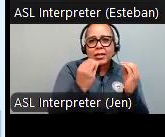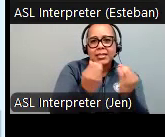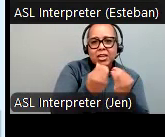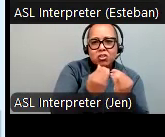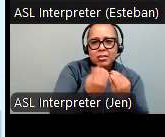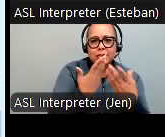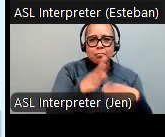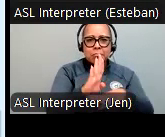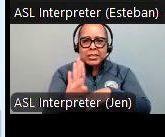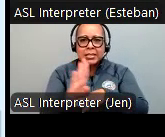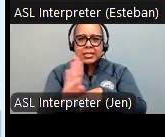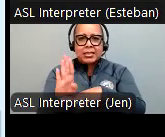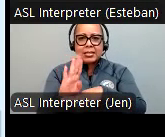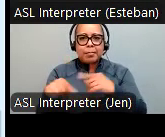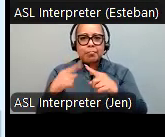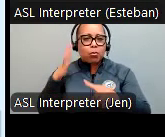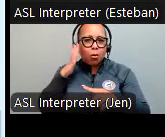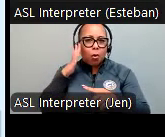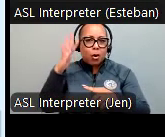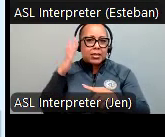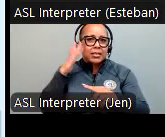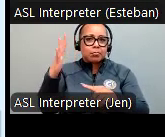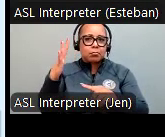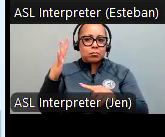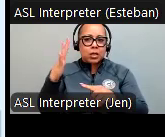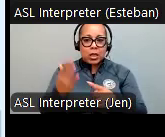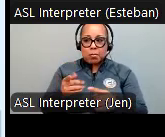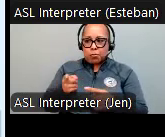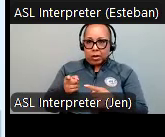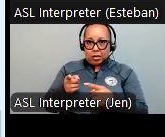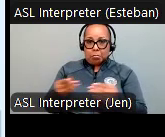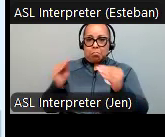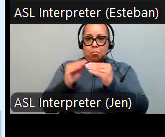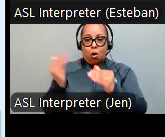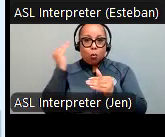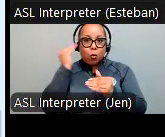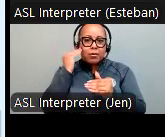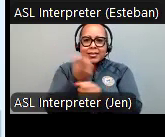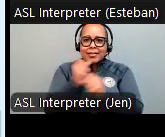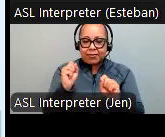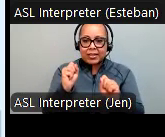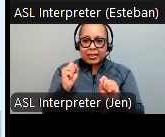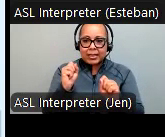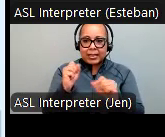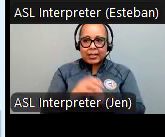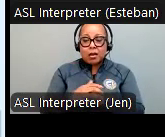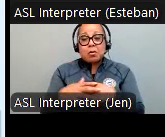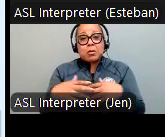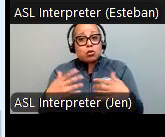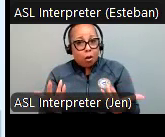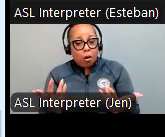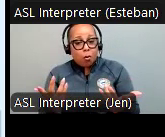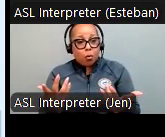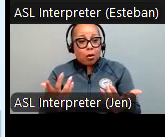businesses, about autism, and just bringing more autism awareness and safety. So the thing about